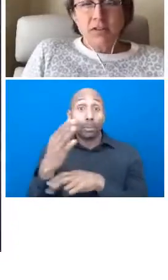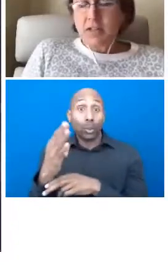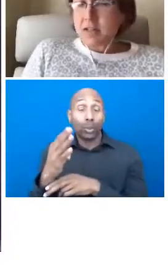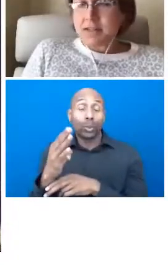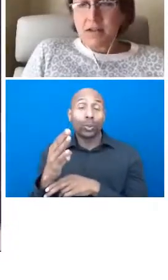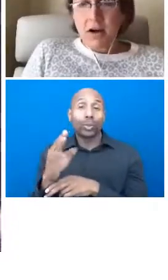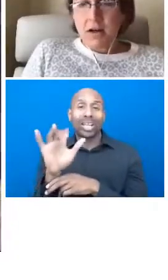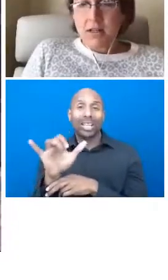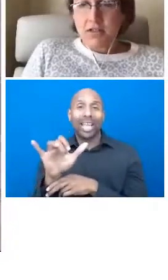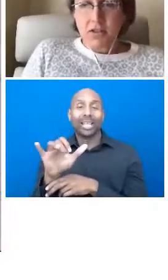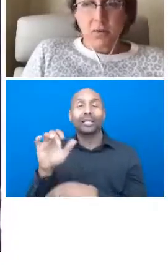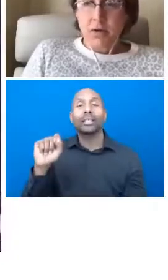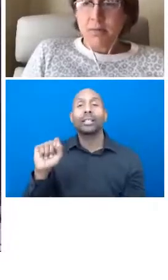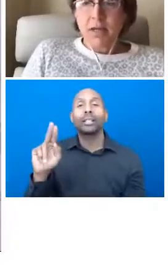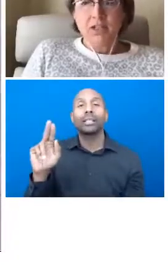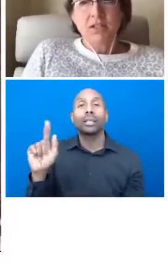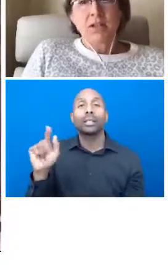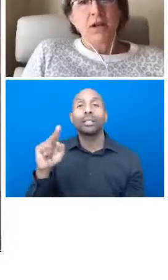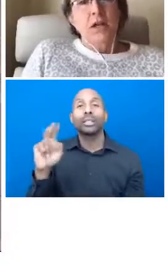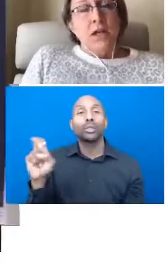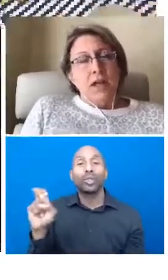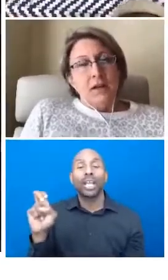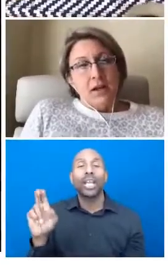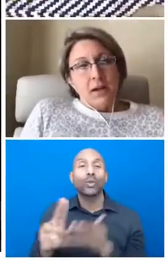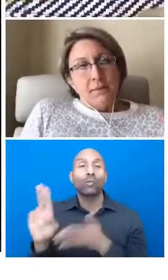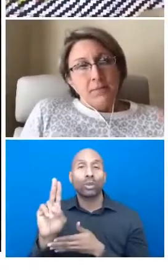That's the garden district.